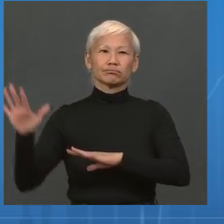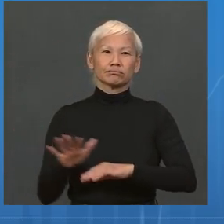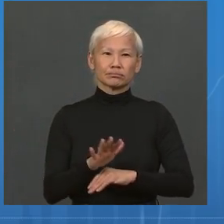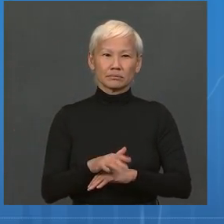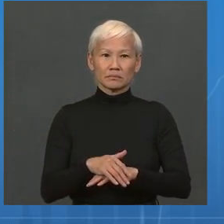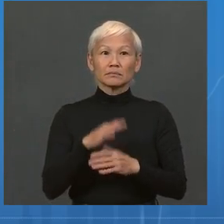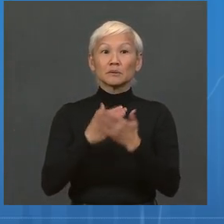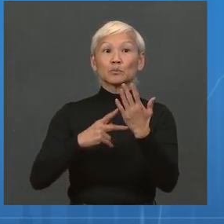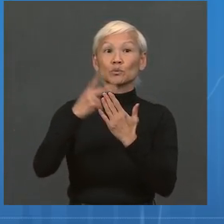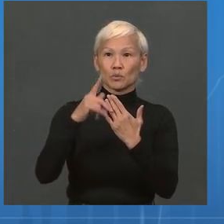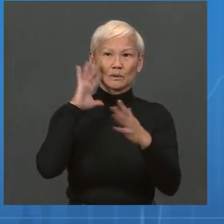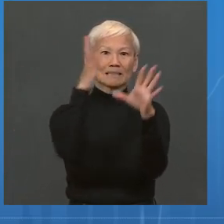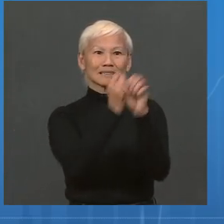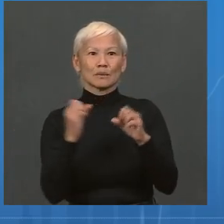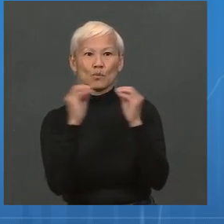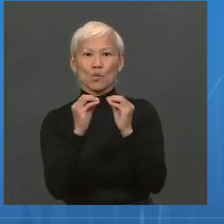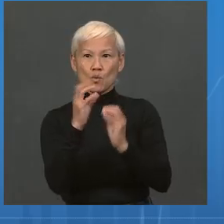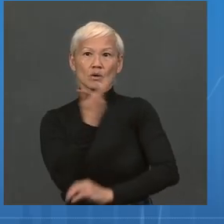in every state, Tribe, and territory.